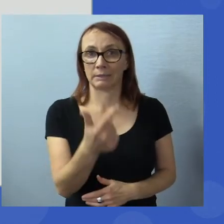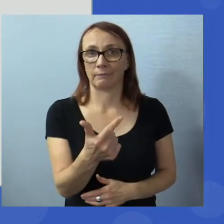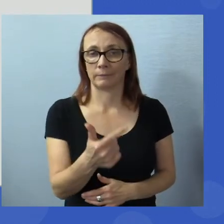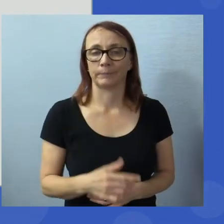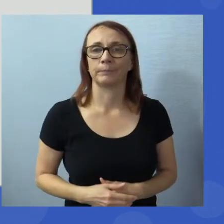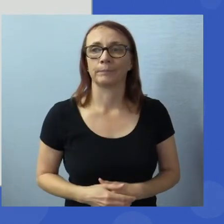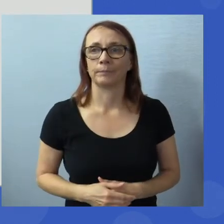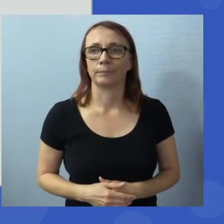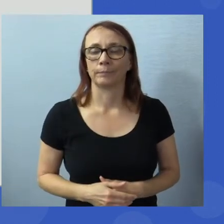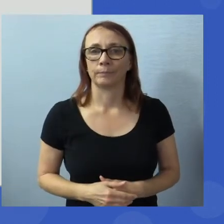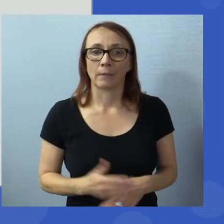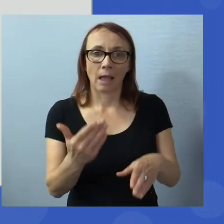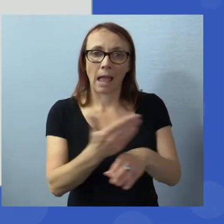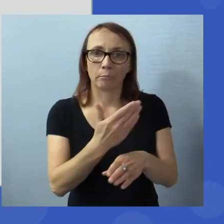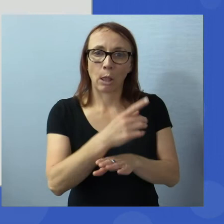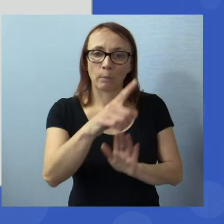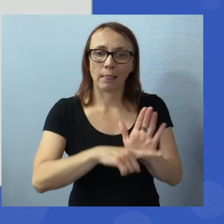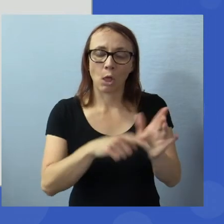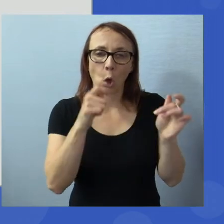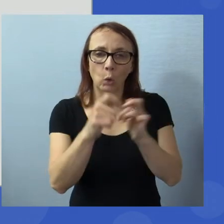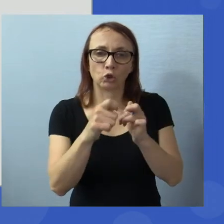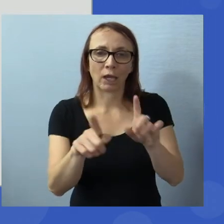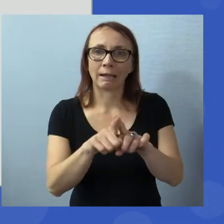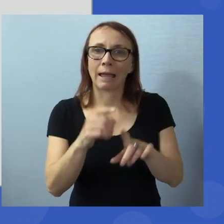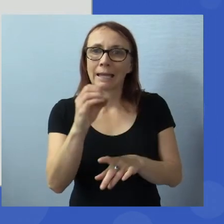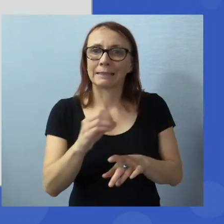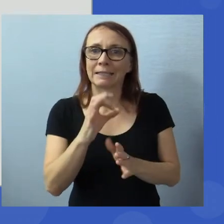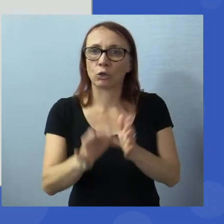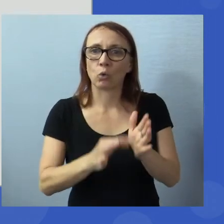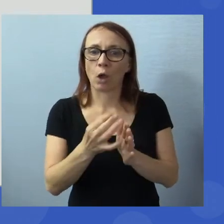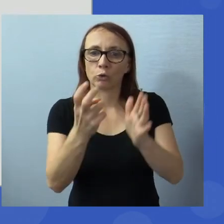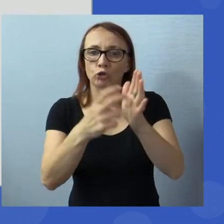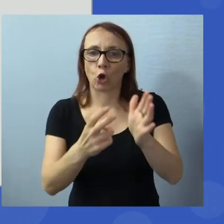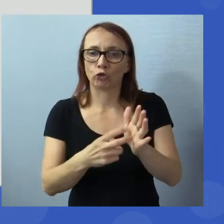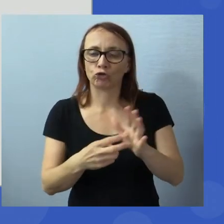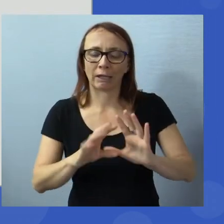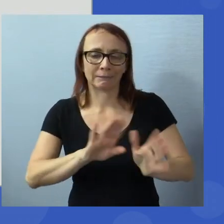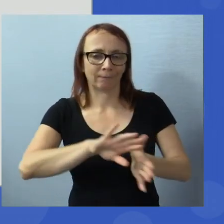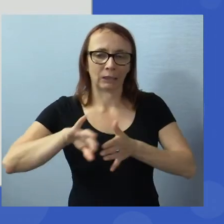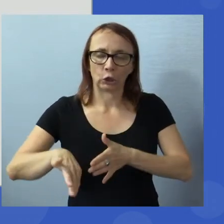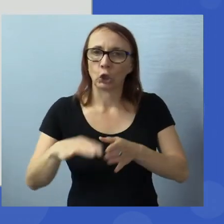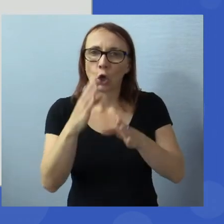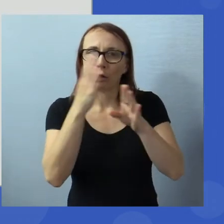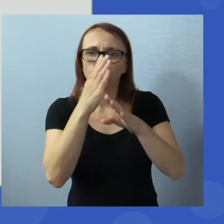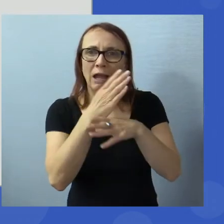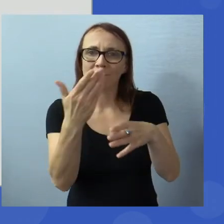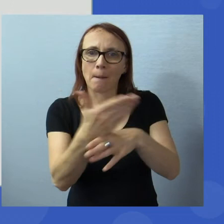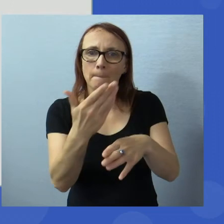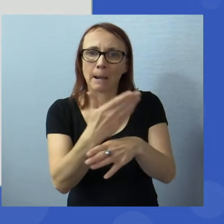reshape employment regulations such as abolishing zero hours contracts and private employment agencies and to ensure everyone has good and fair work